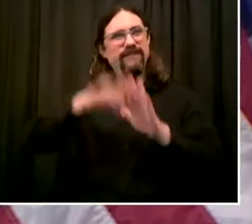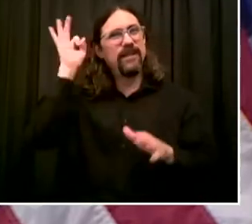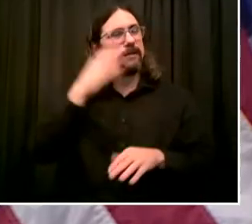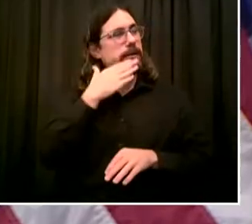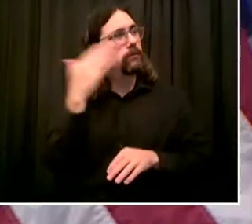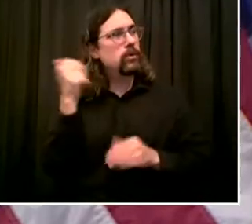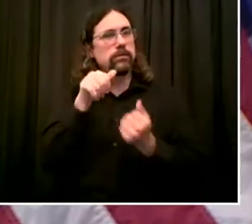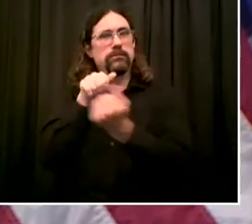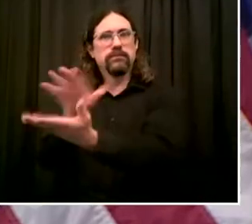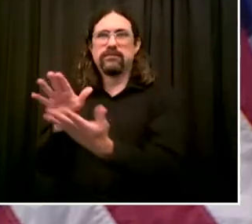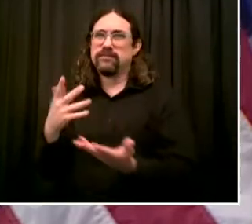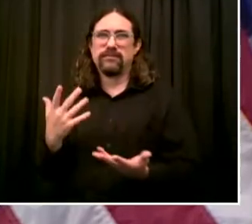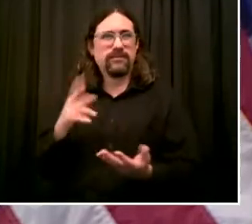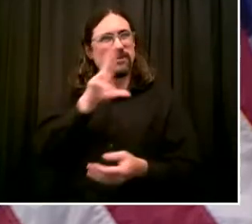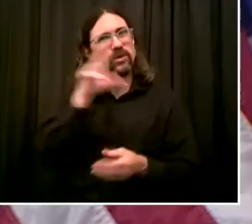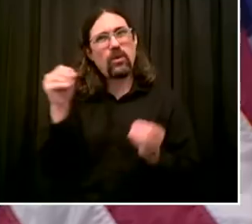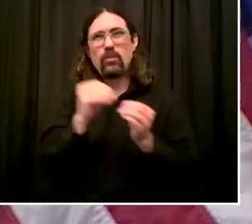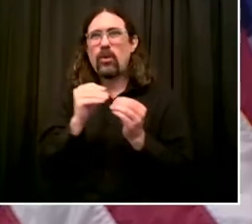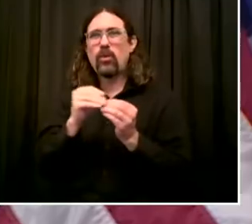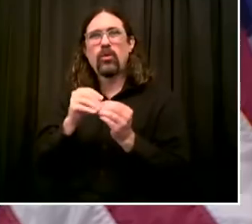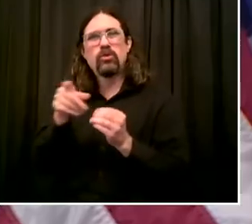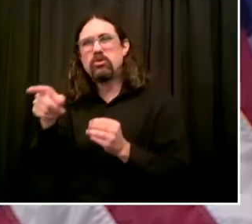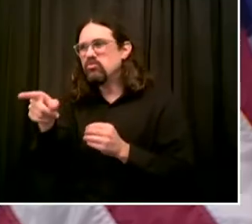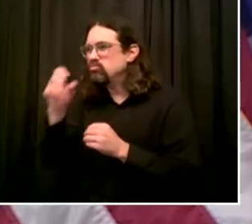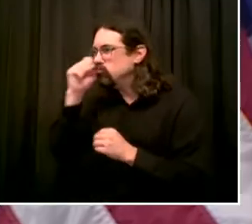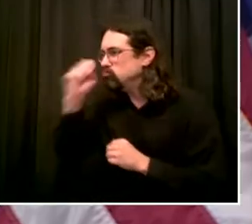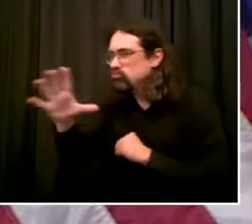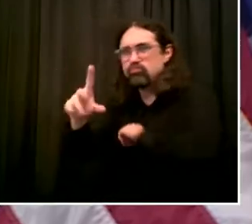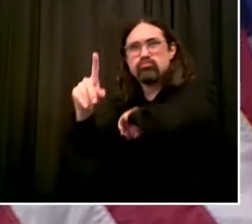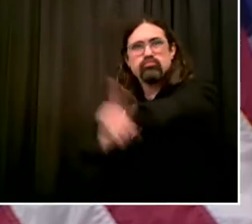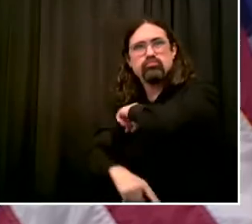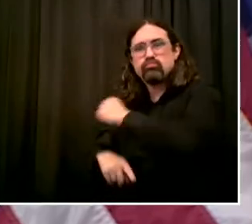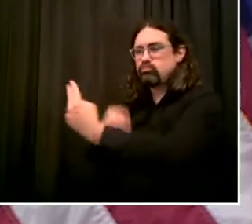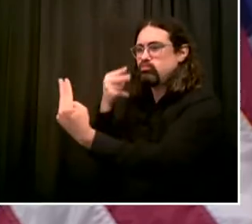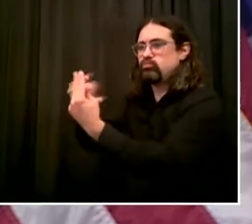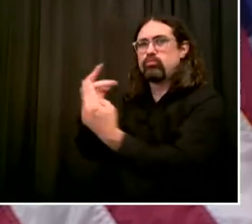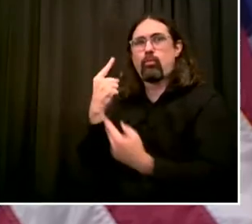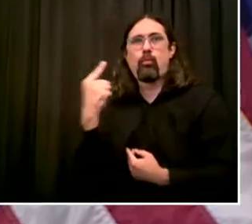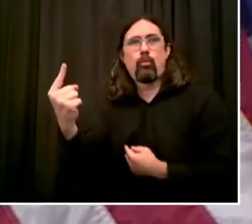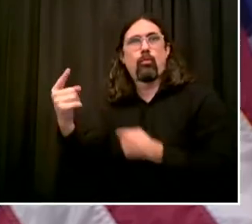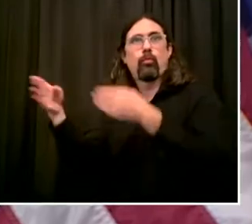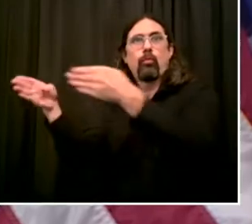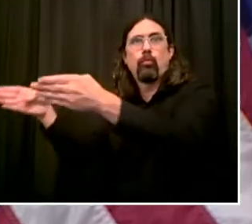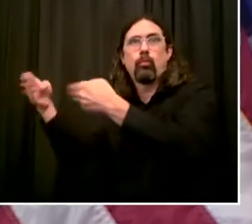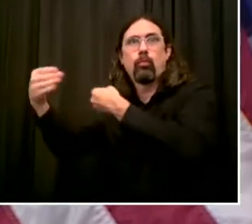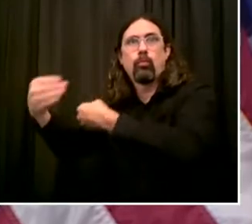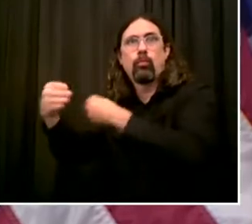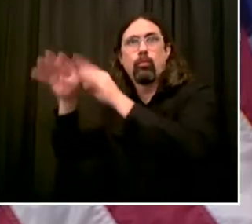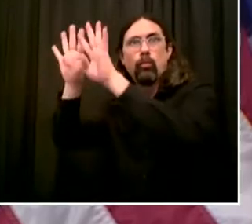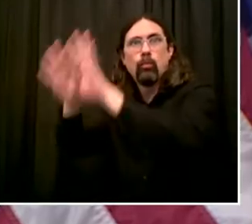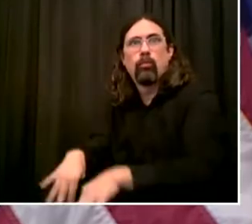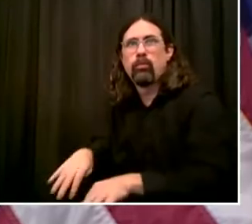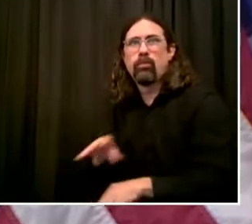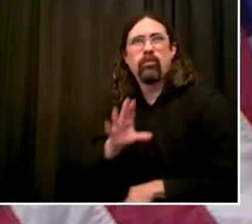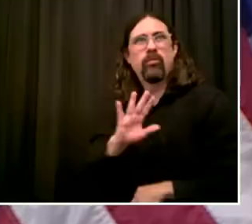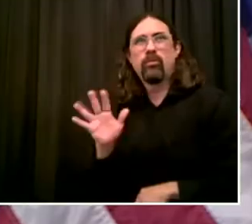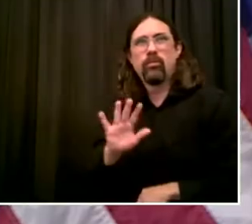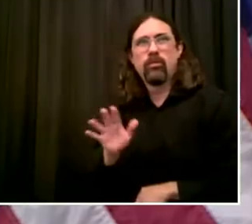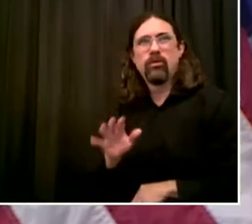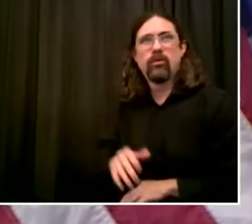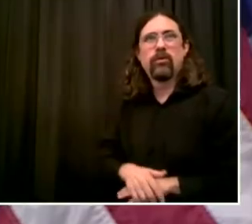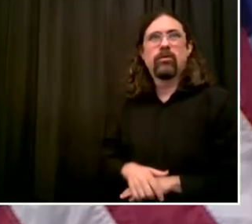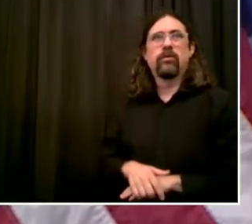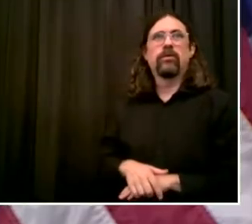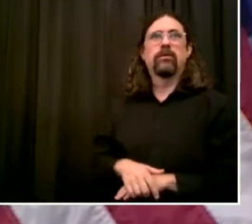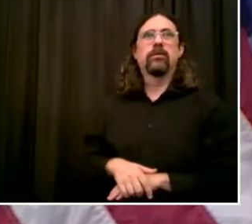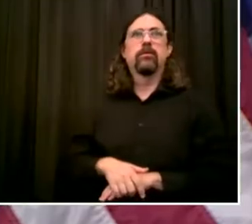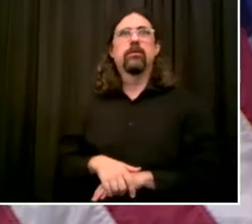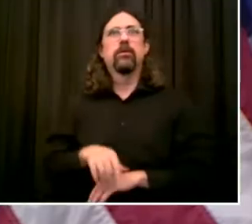TURNIG NRAOUDN THEIR LIVES.